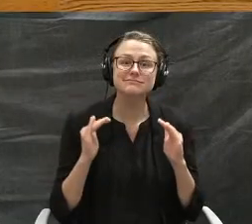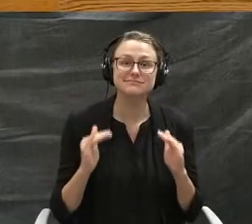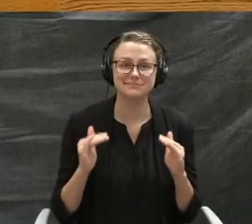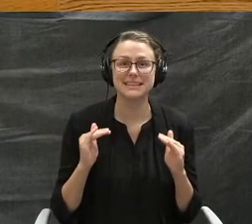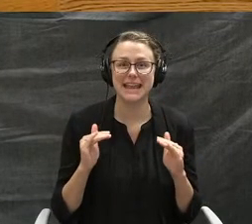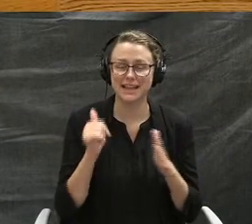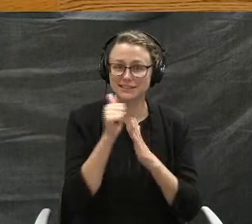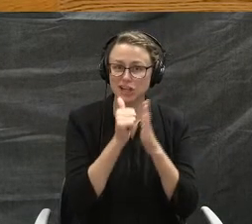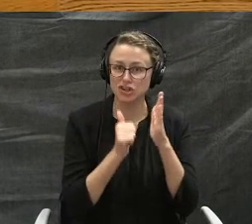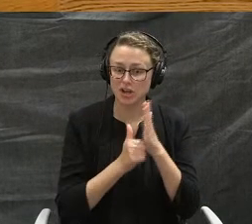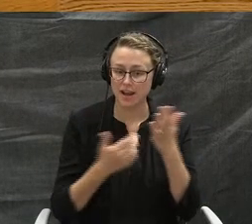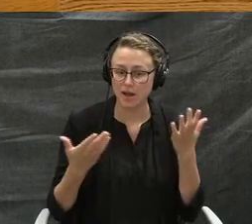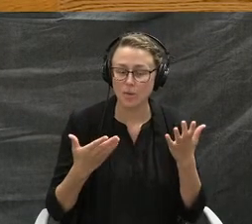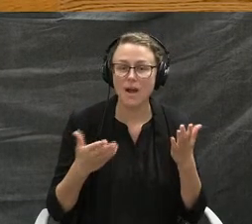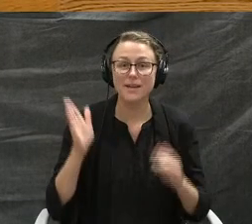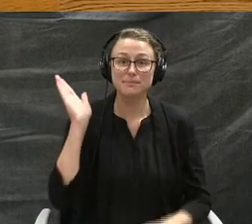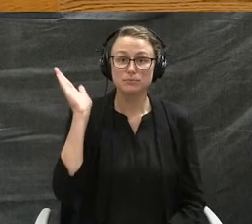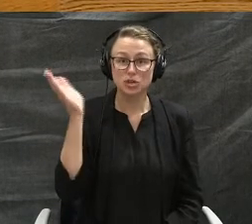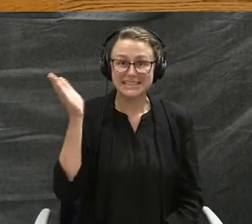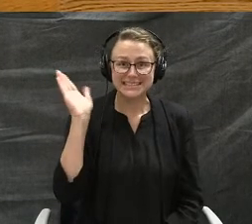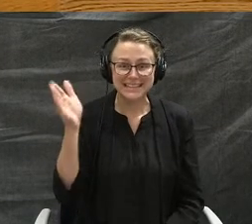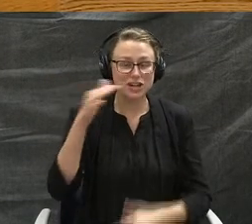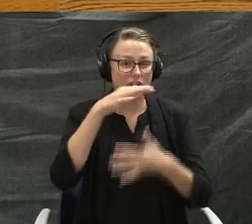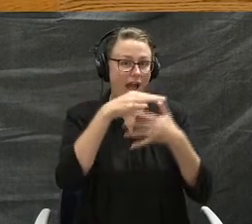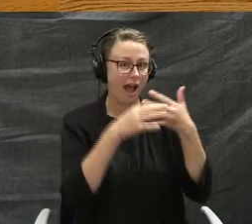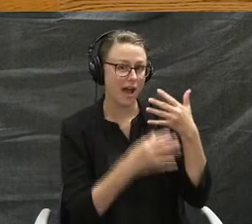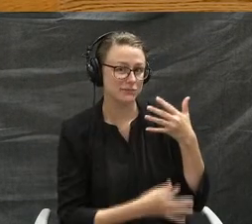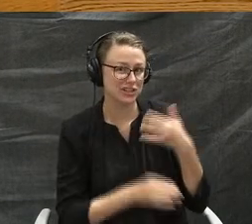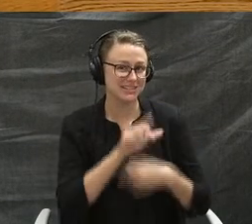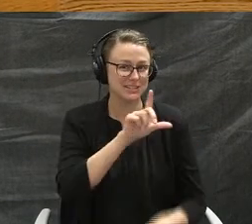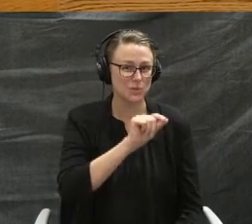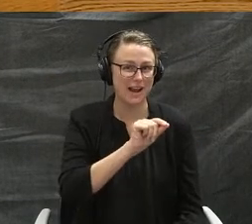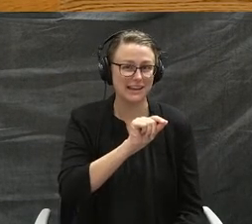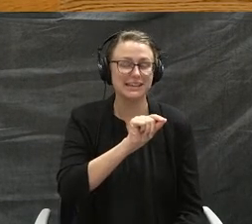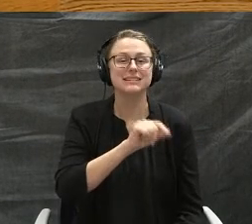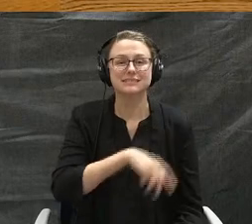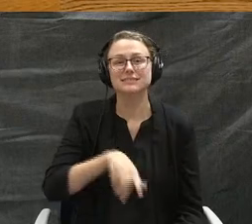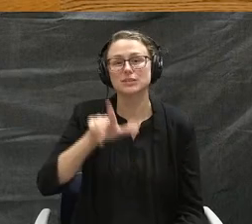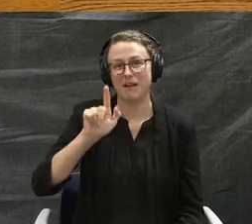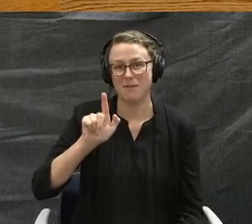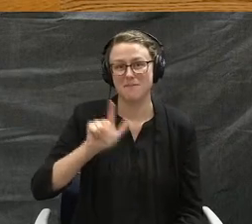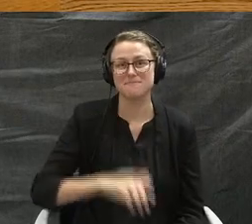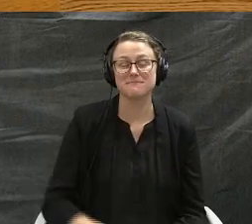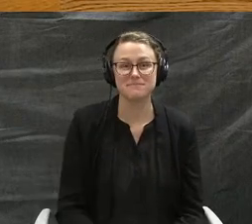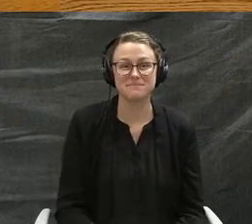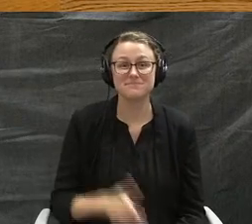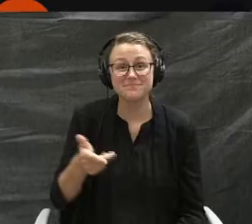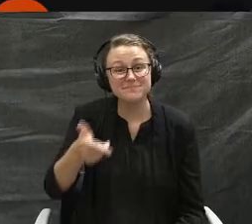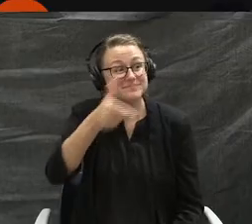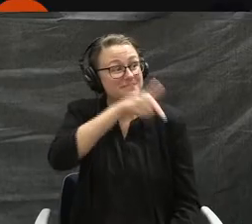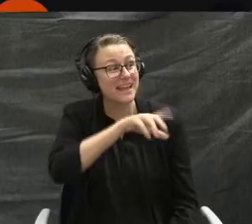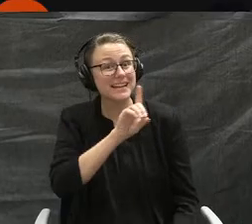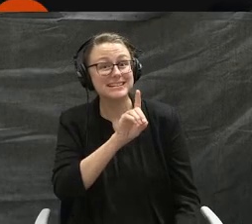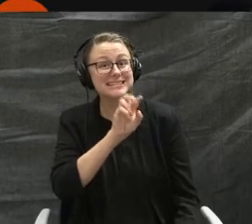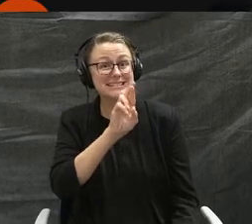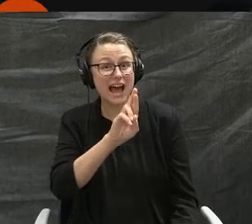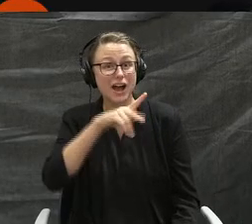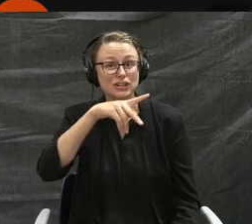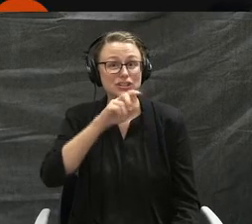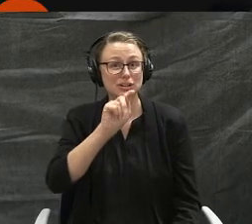item, which is the presentation of options for 2021. Doctor Peterson, chair, members of the board. Thank you for the